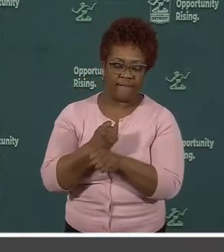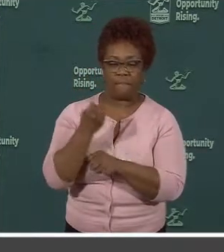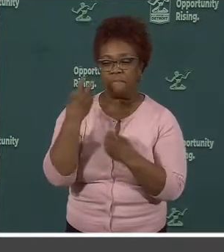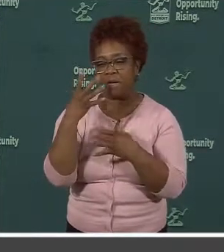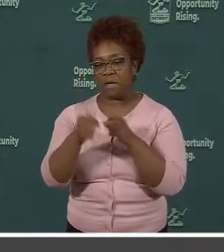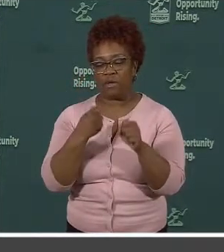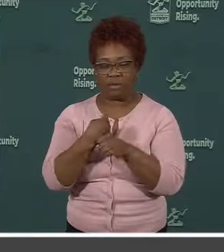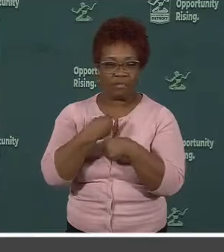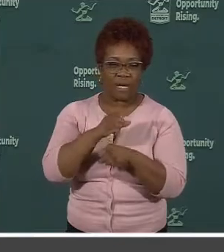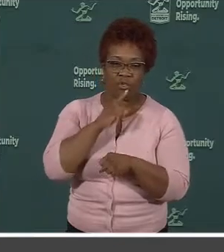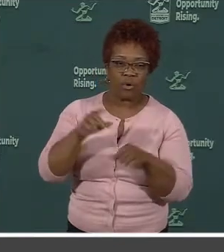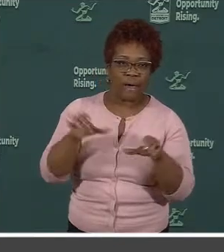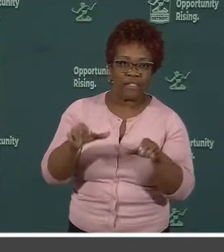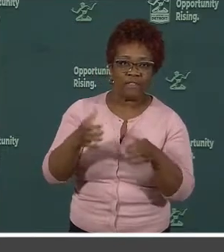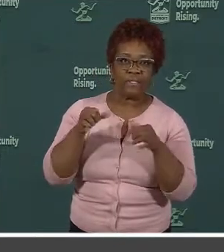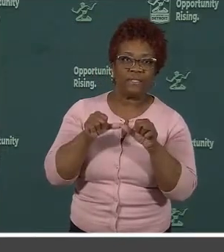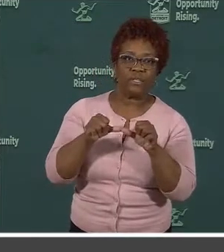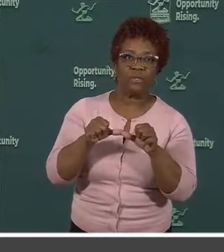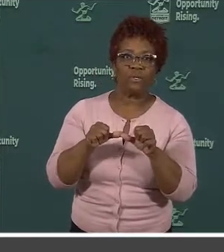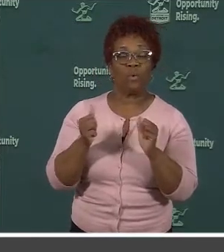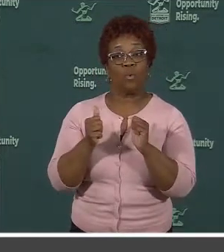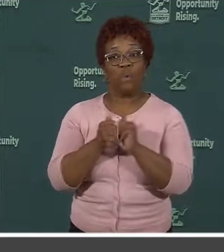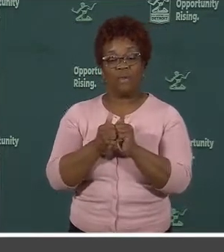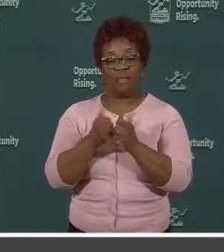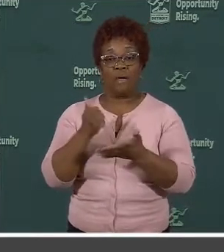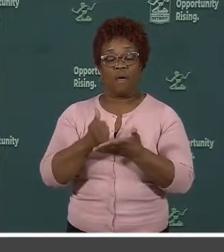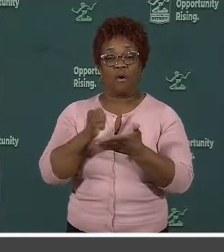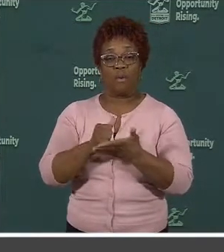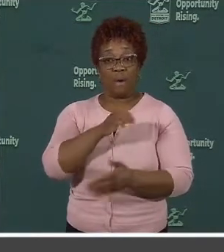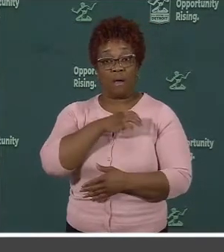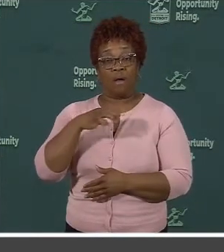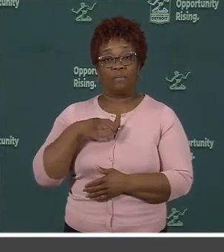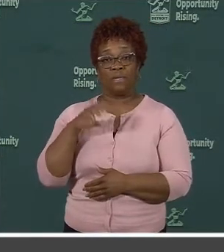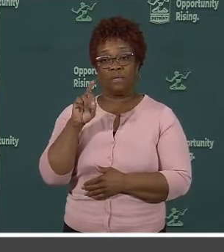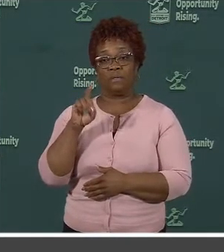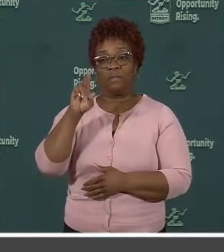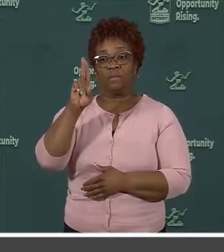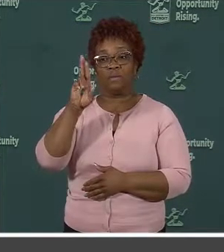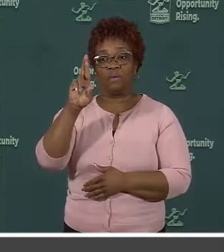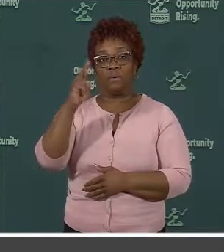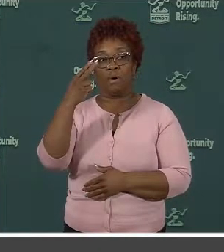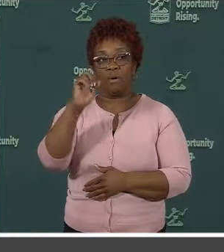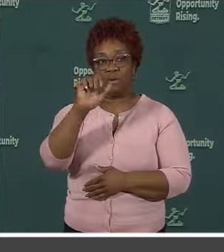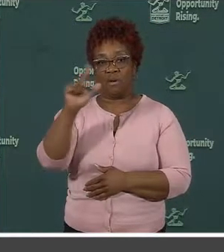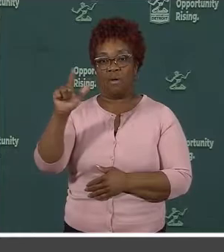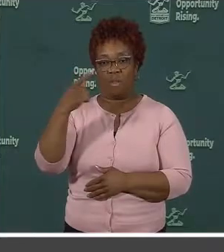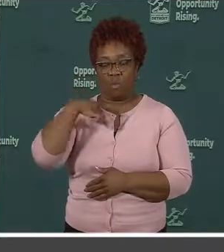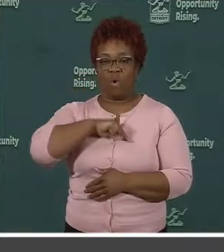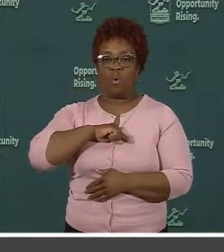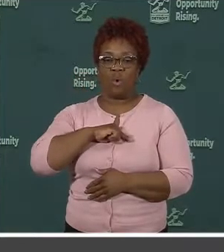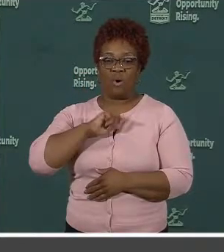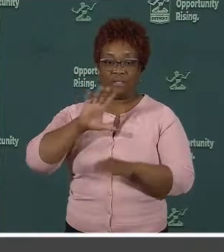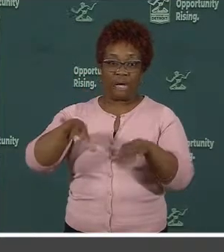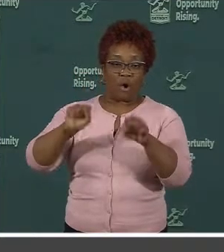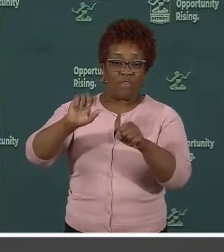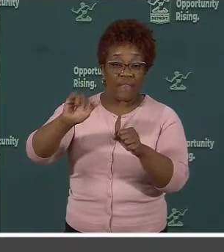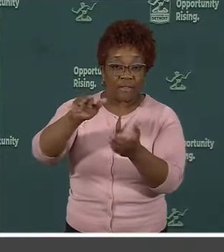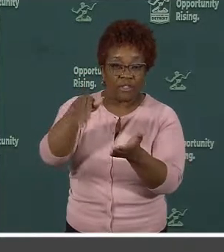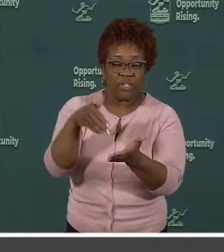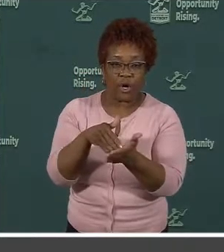HELP AGAIN OF COUNCILMAN HALL WE'RE ABOUT TO TAKE THAT CENTER OVER REBUILD AND PROVIDE THE